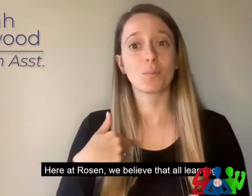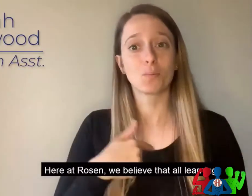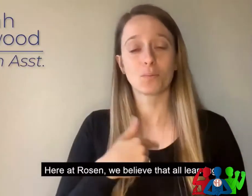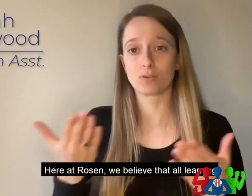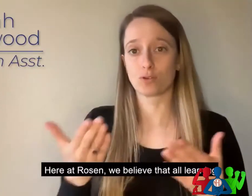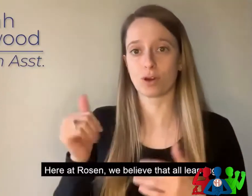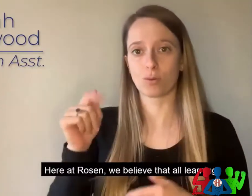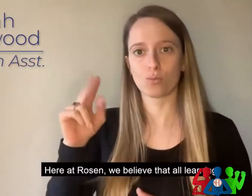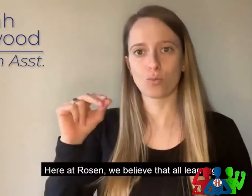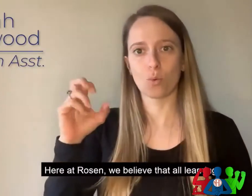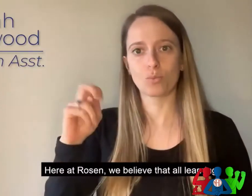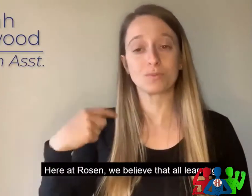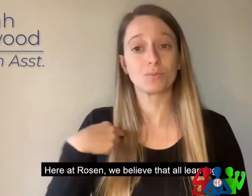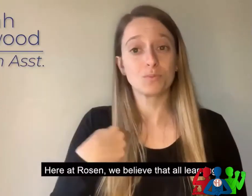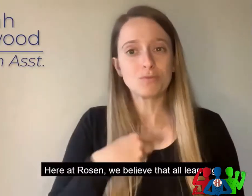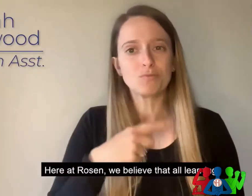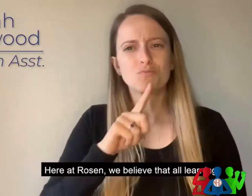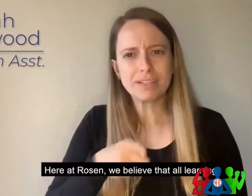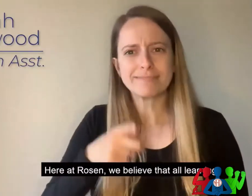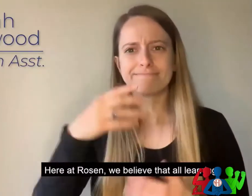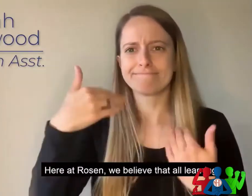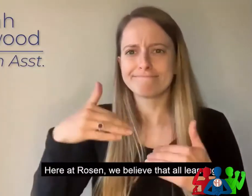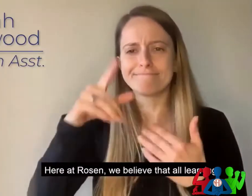Here at Rosen, we believe that